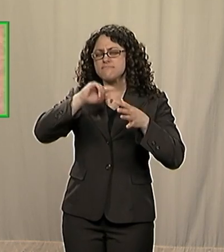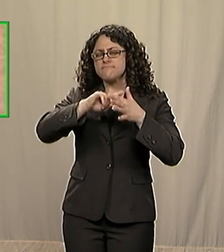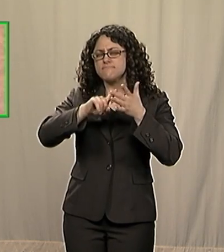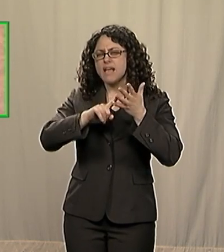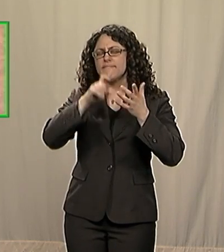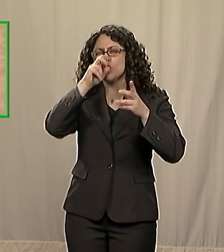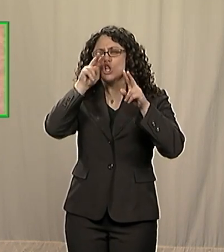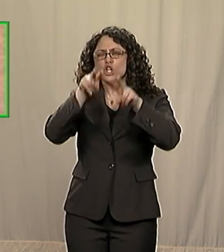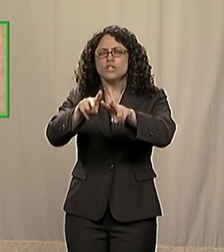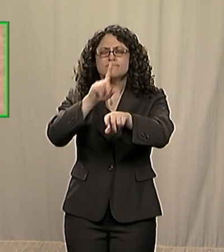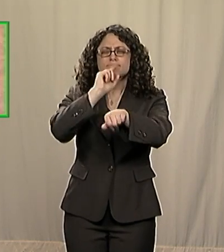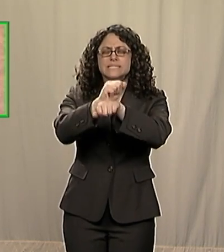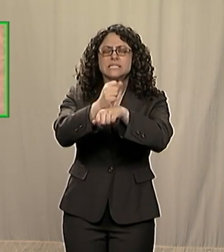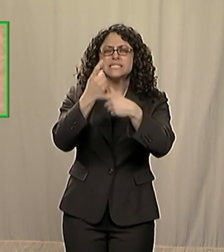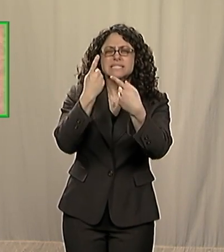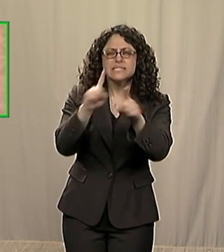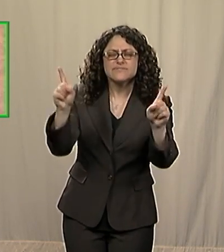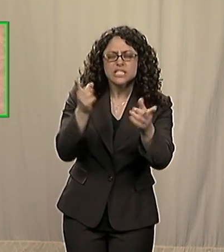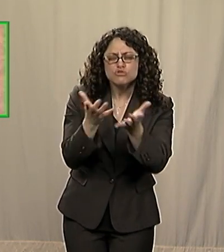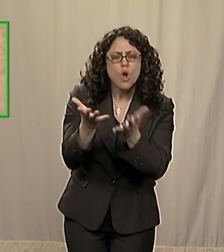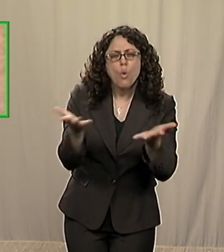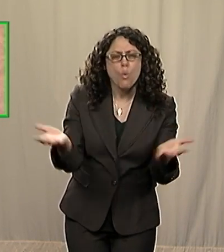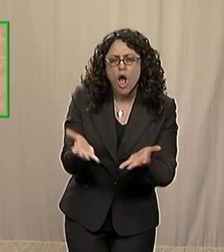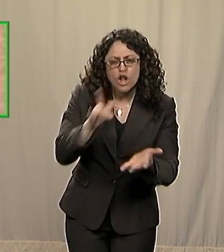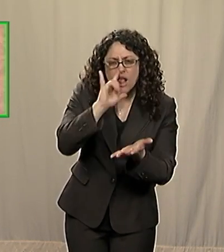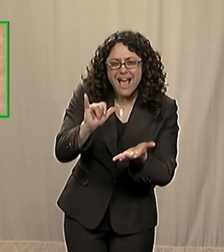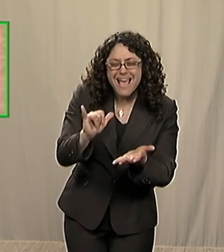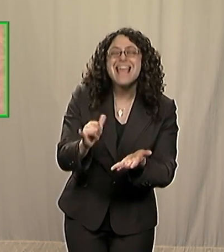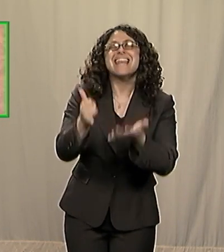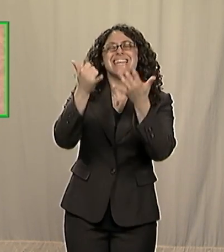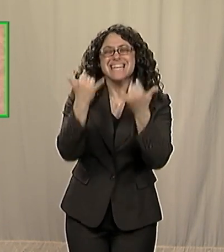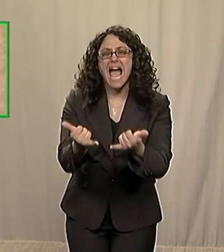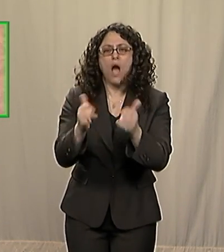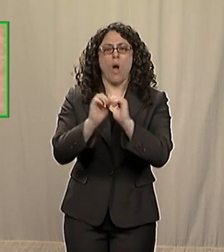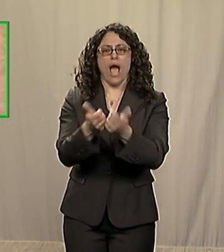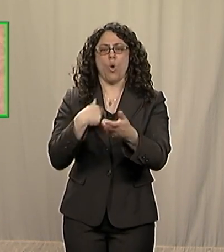how do we model that and codify that in a code.